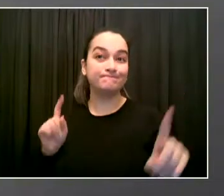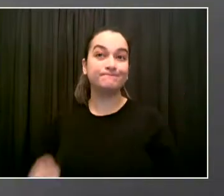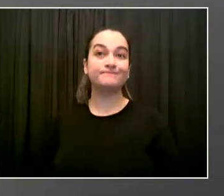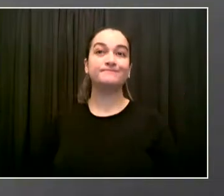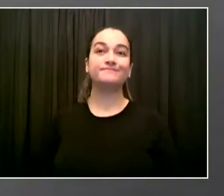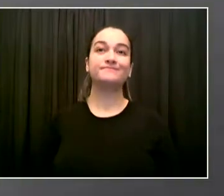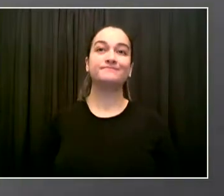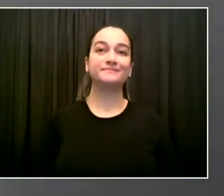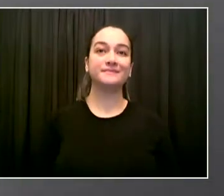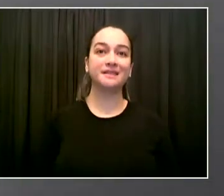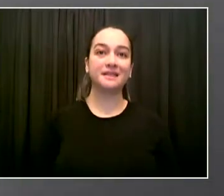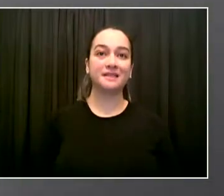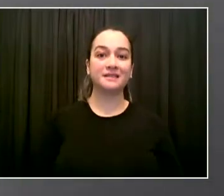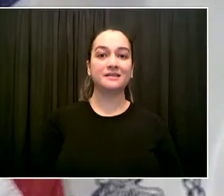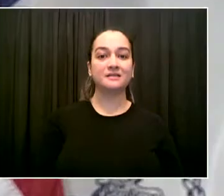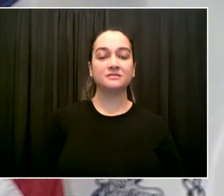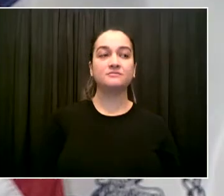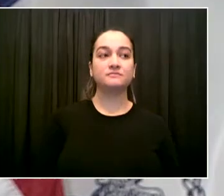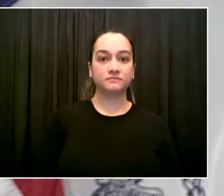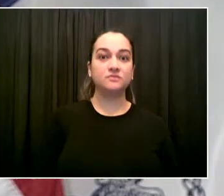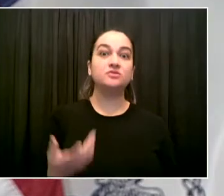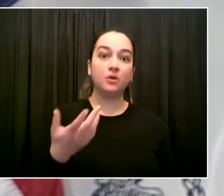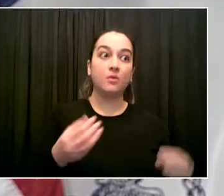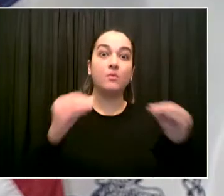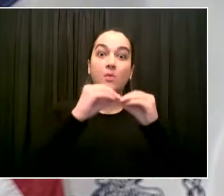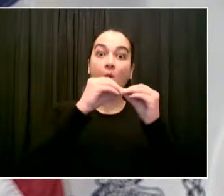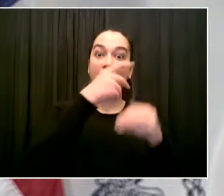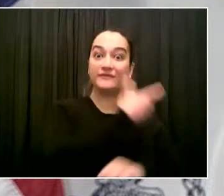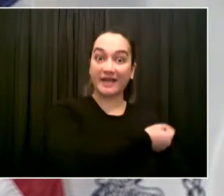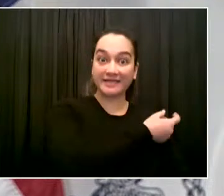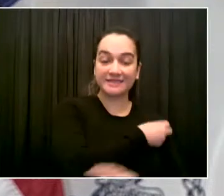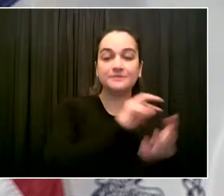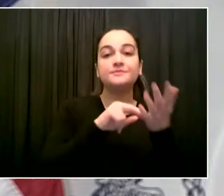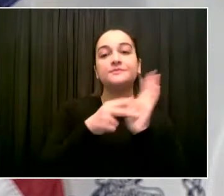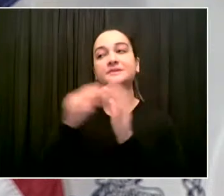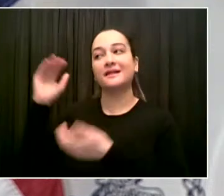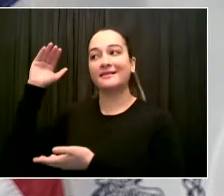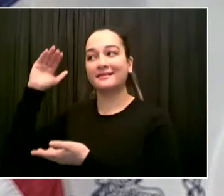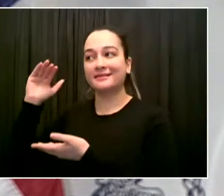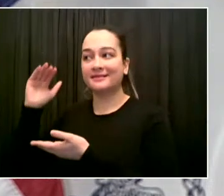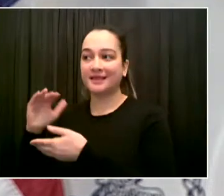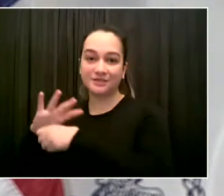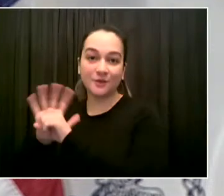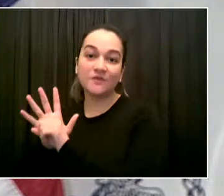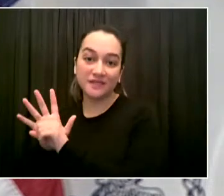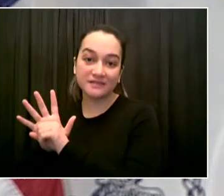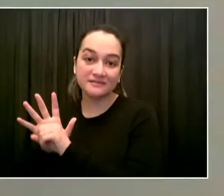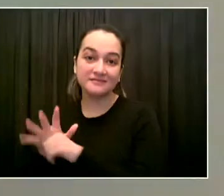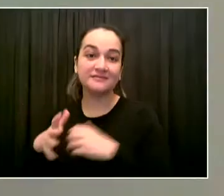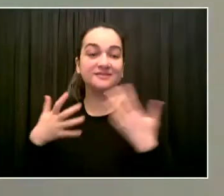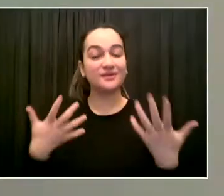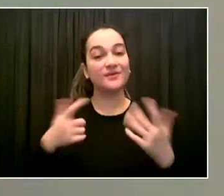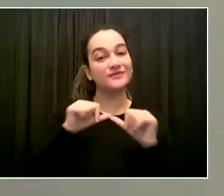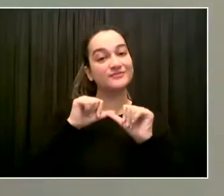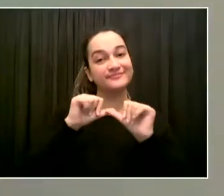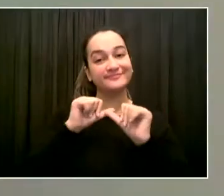I THINK GETTING EVERYBODY VACCINATED WILL MAKE A HUGE DIFFERENCE.